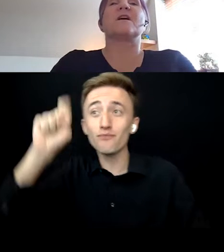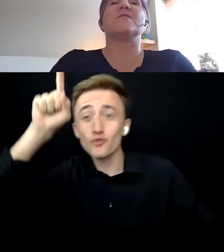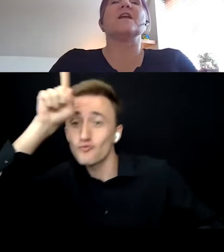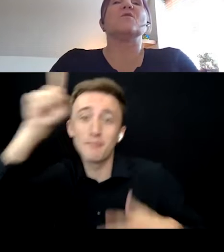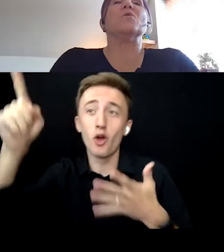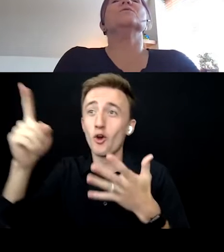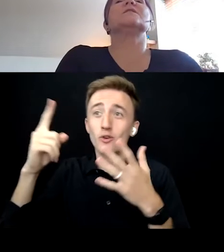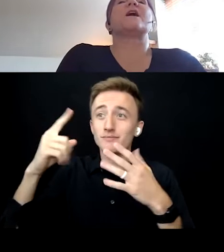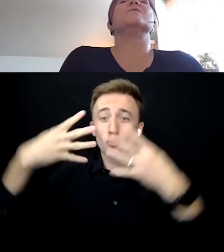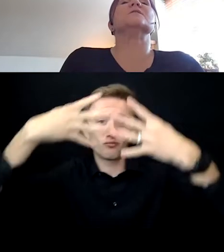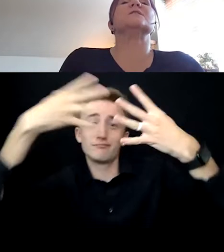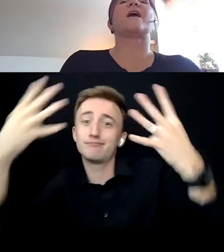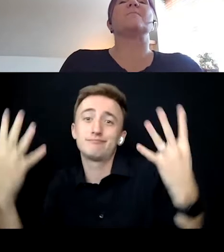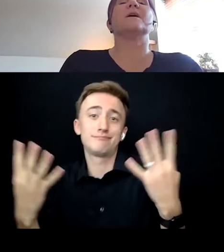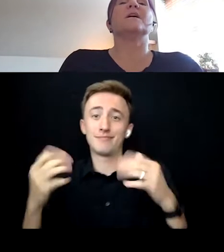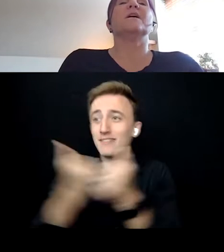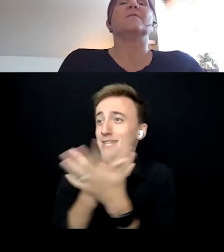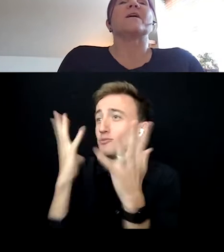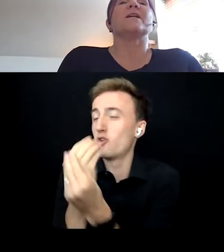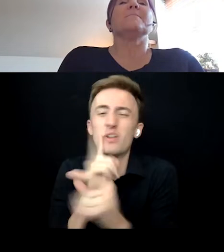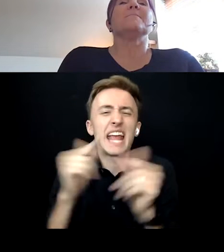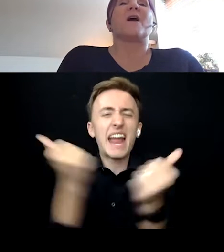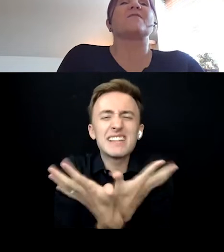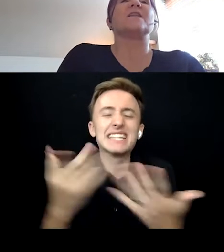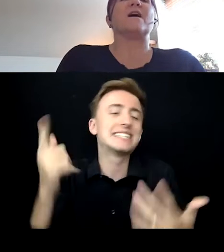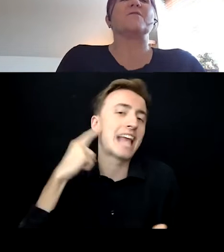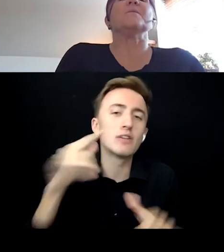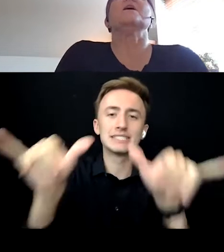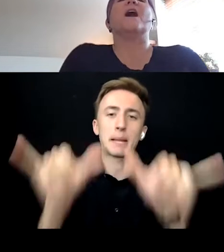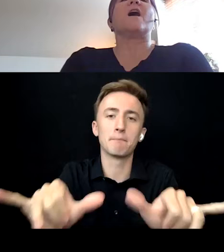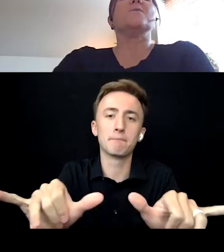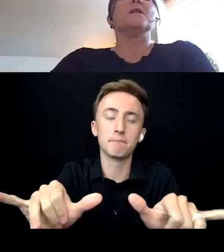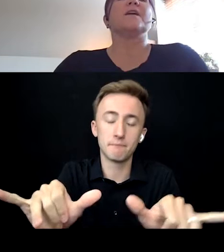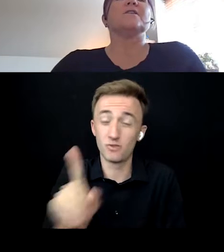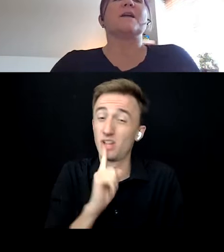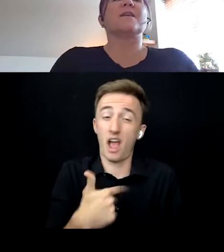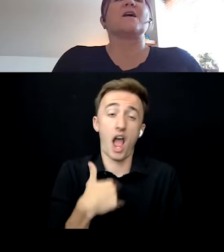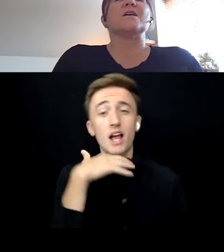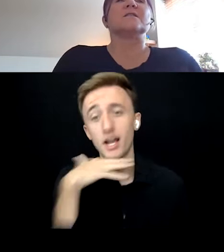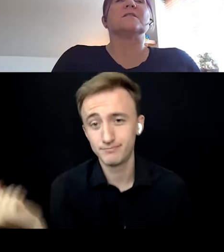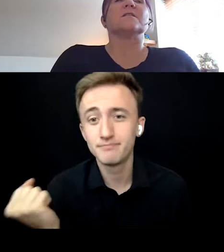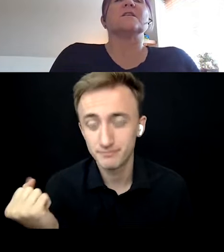stuff. It all sounds the same. And frankly, I have had enough. And I would like to make the case that